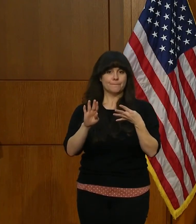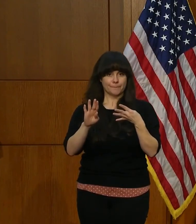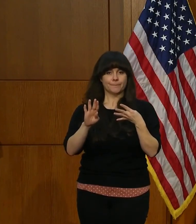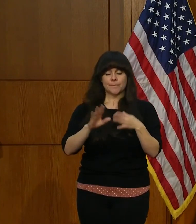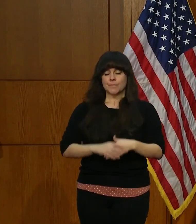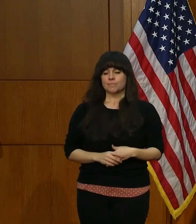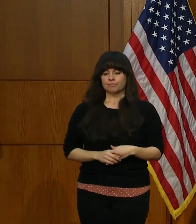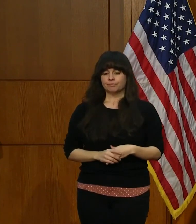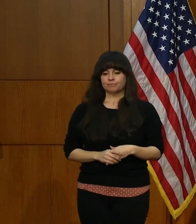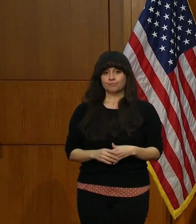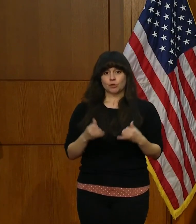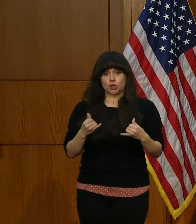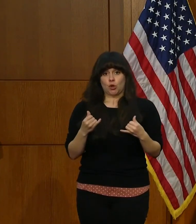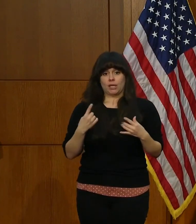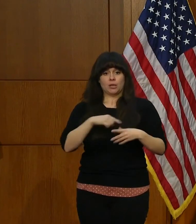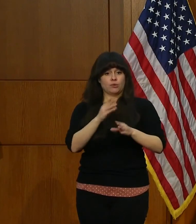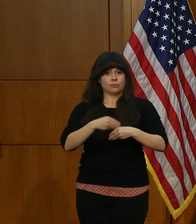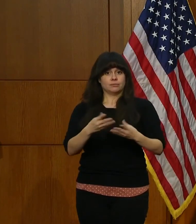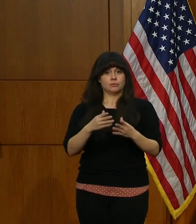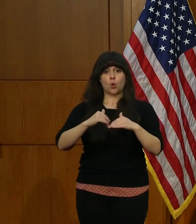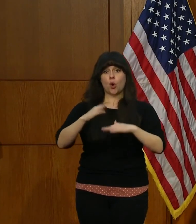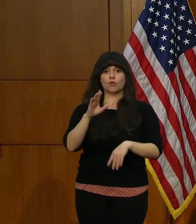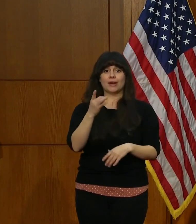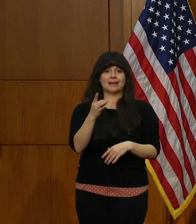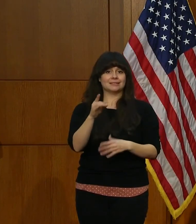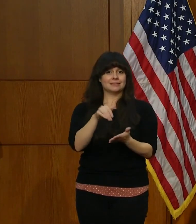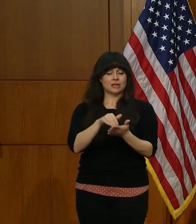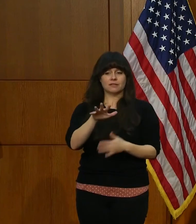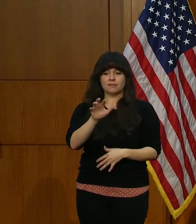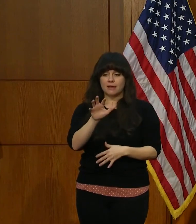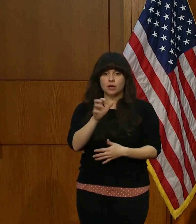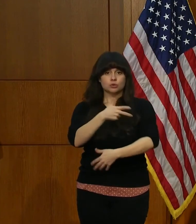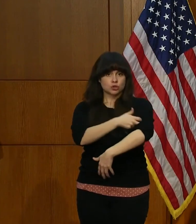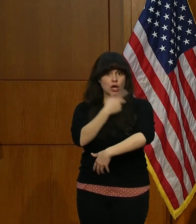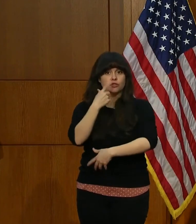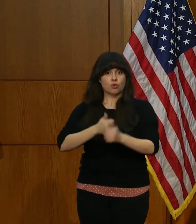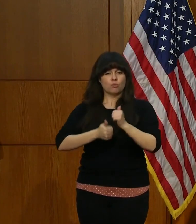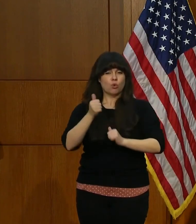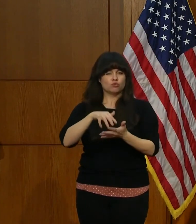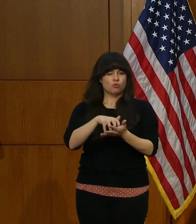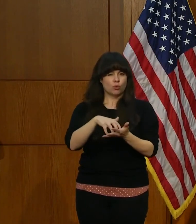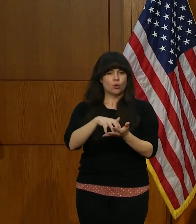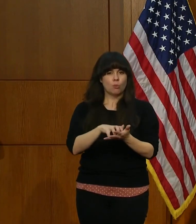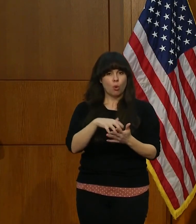COMPLETED BY THE FIRST WEEK IN FEBRUARY. CURRENTLY WE'VE GIVEN.